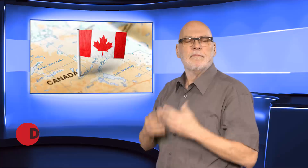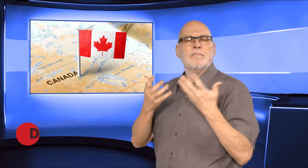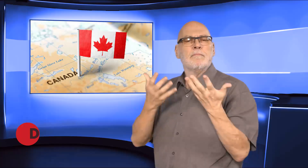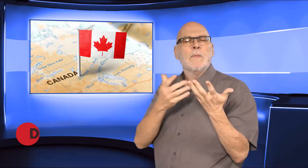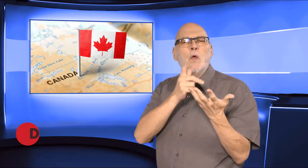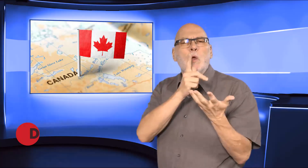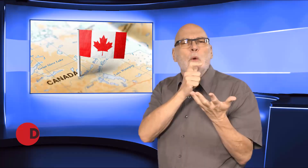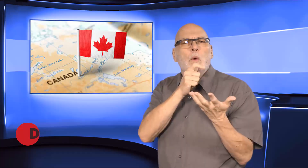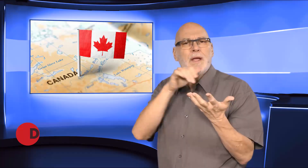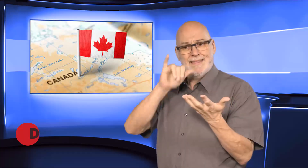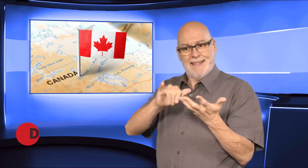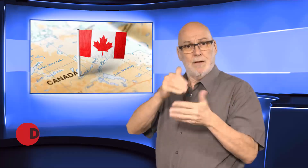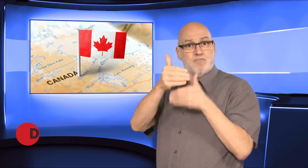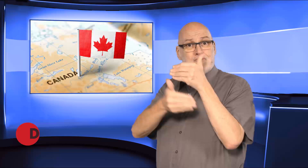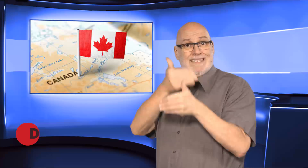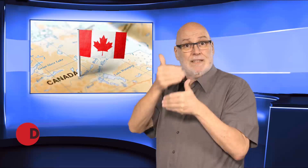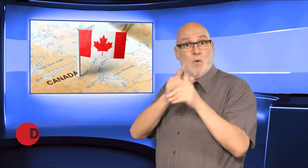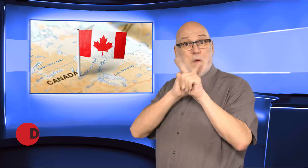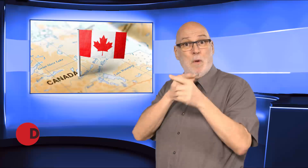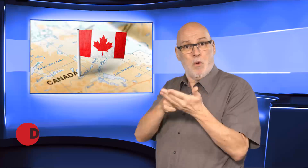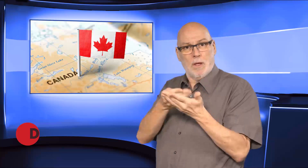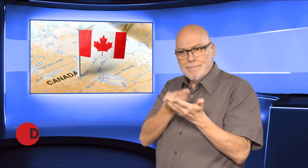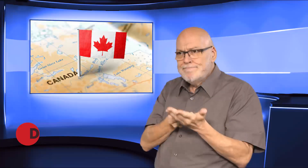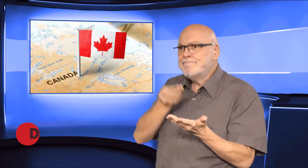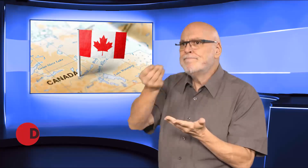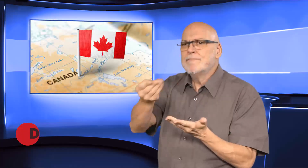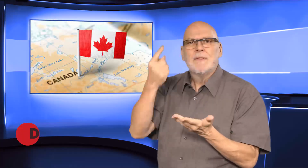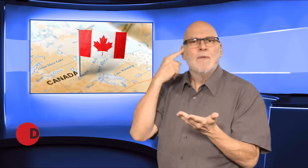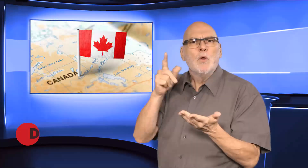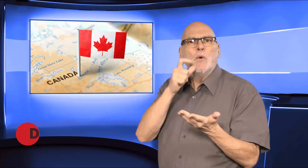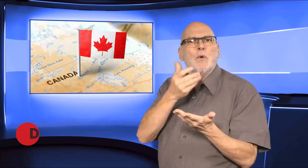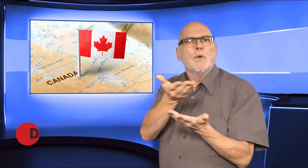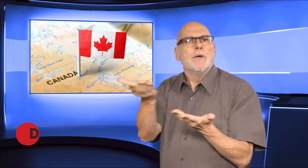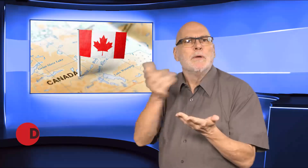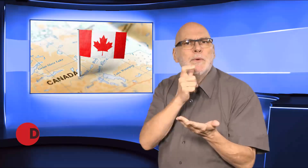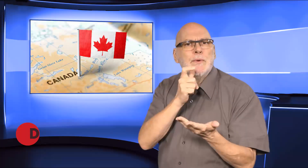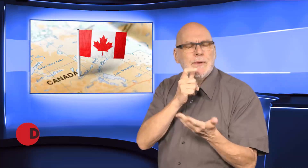[ANSELMO]: Who is this progress report intended for?